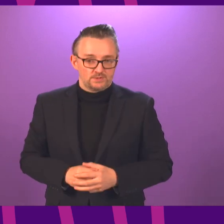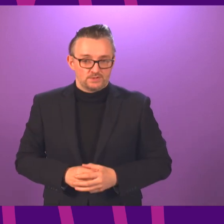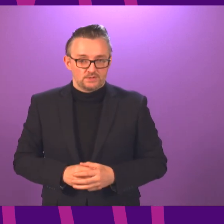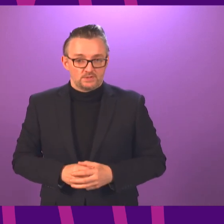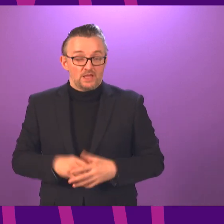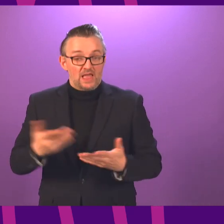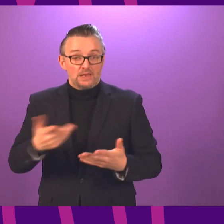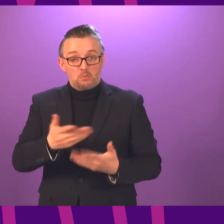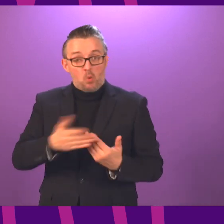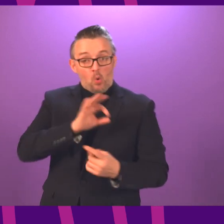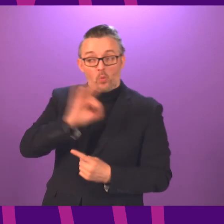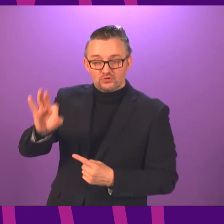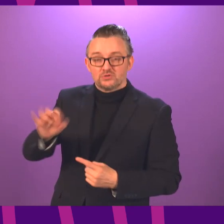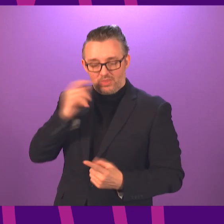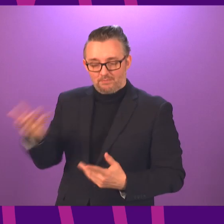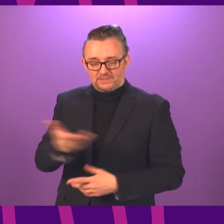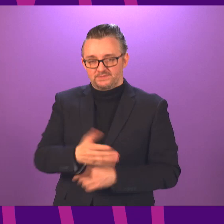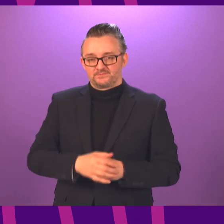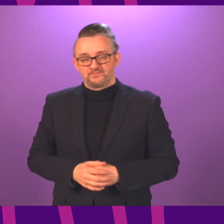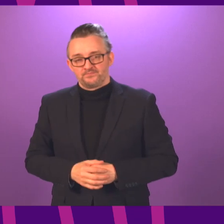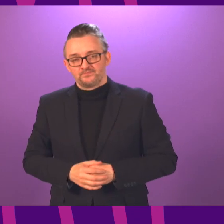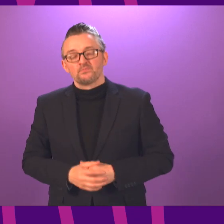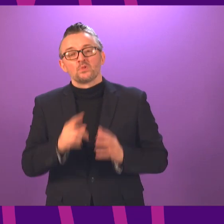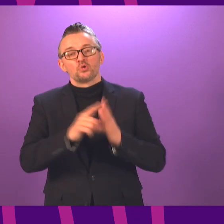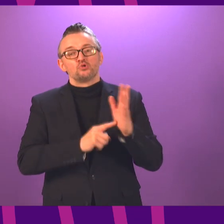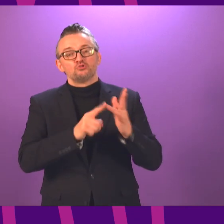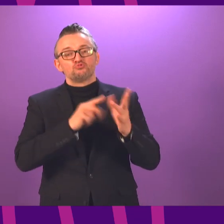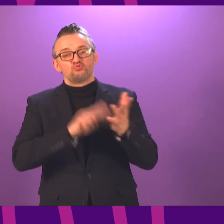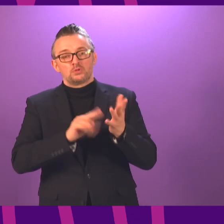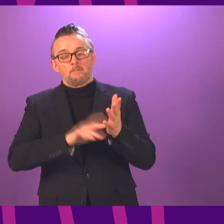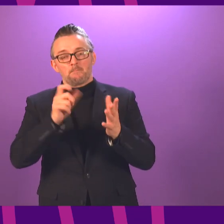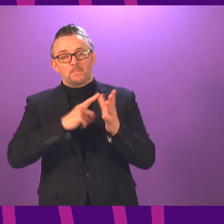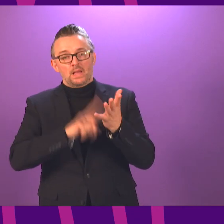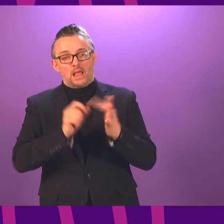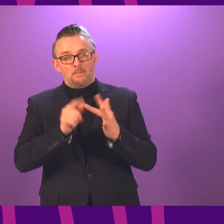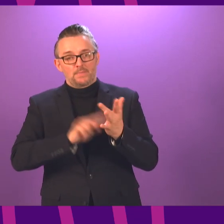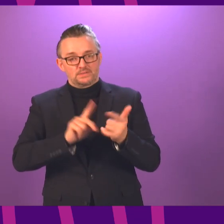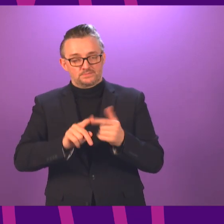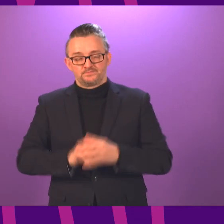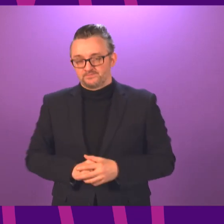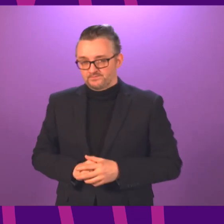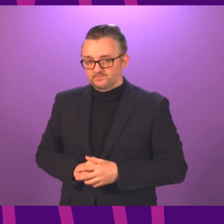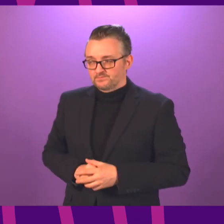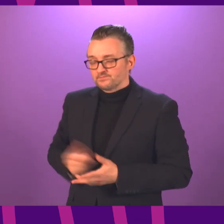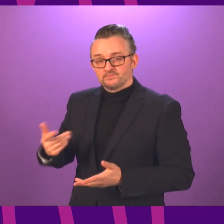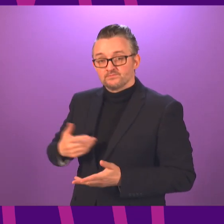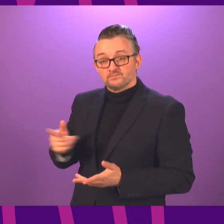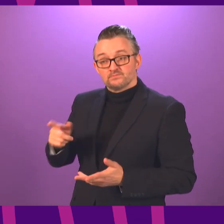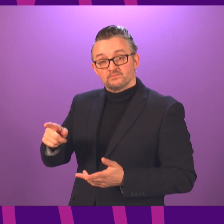questions that she has. Joan McAlpine (South Scotland) (SNP): I warmly welcome the Government’s announcement